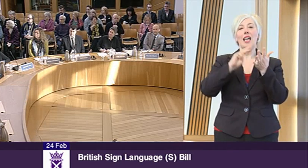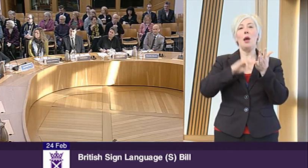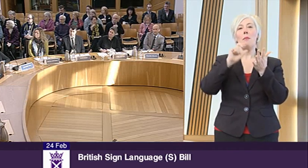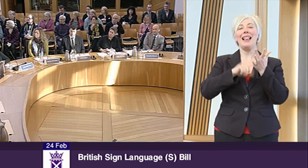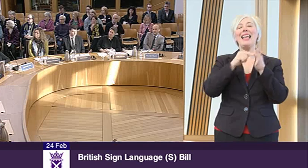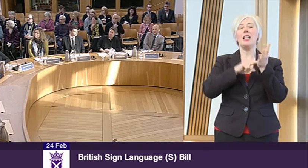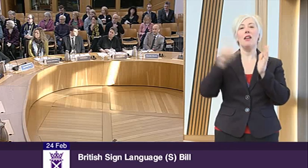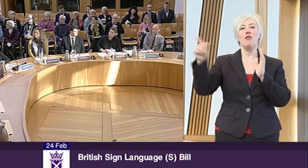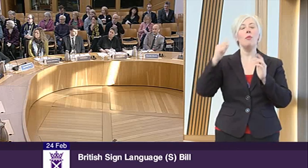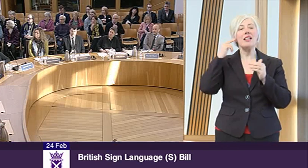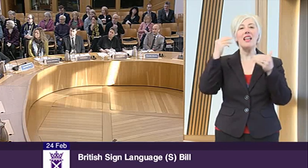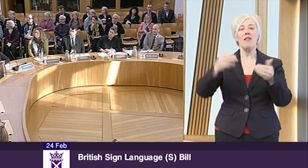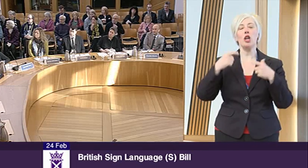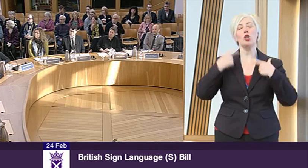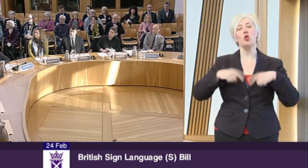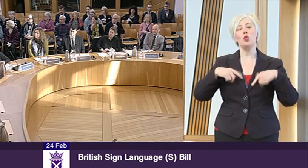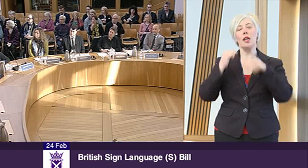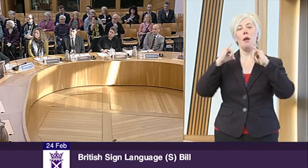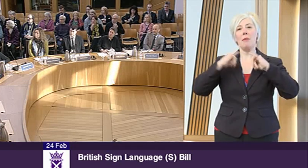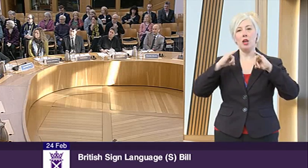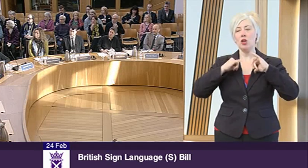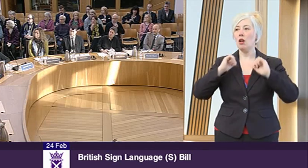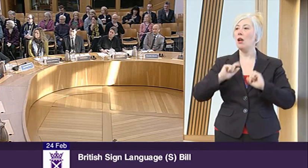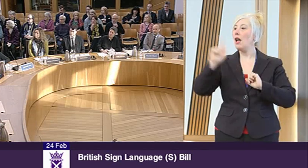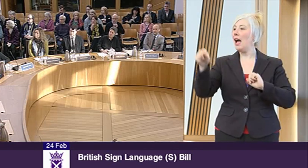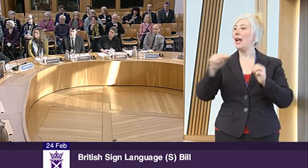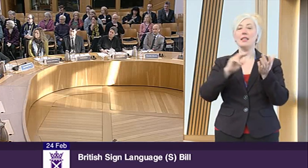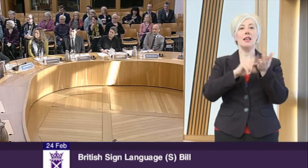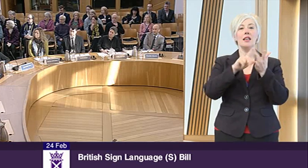Action; and Nicola Mitchell, who is a BSL tutor.